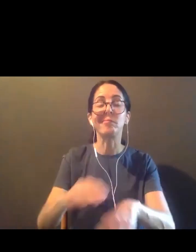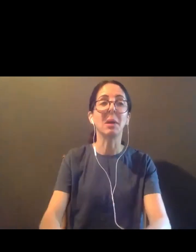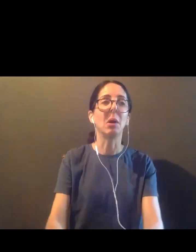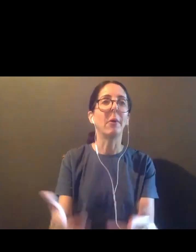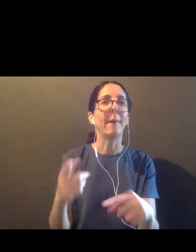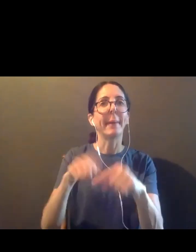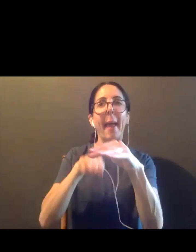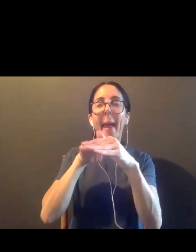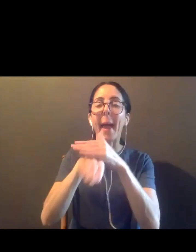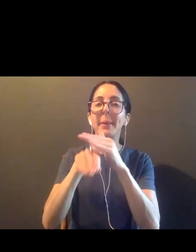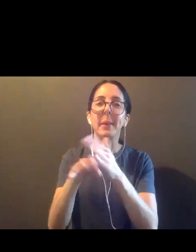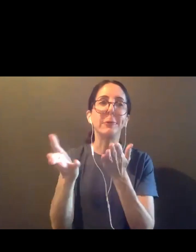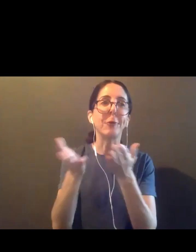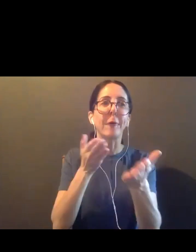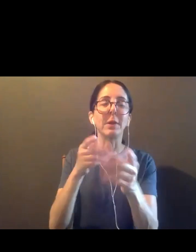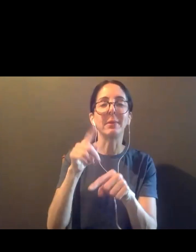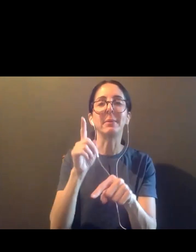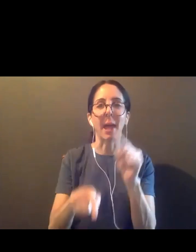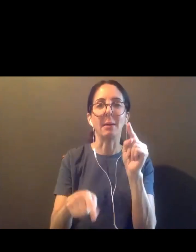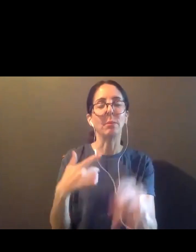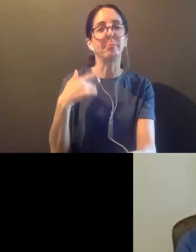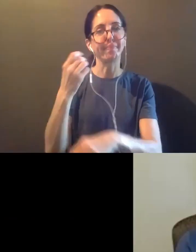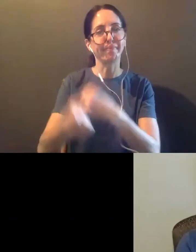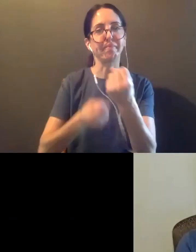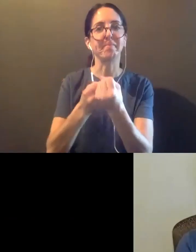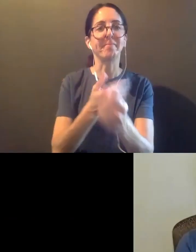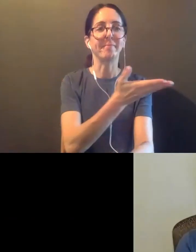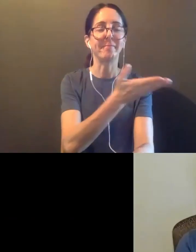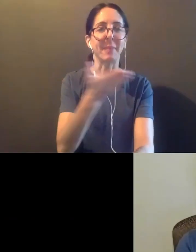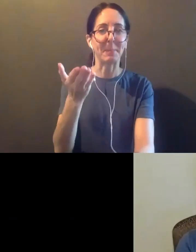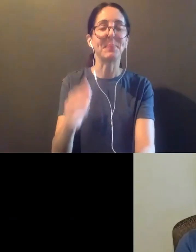of services that are available in the community.